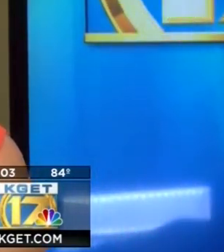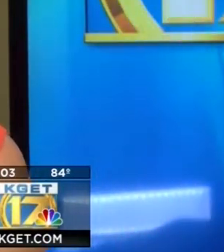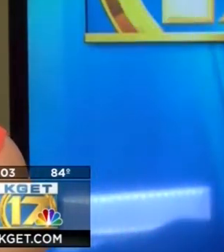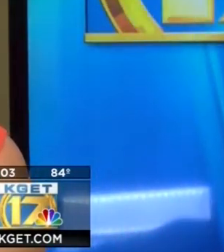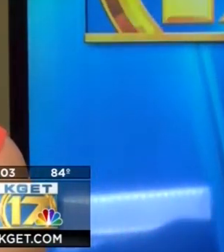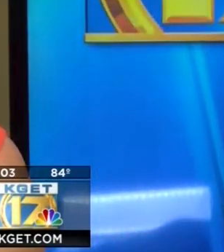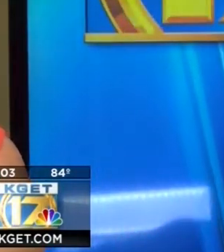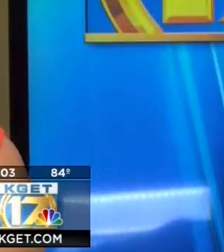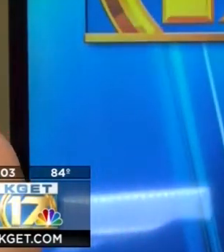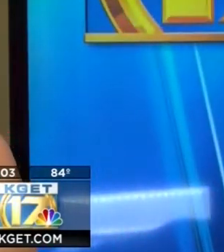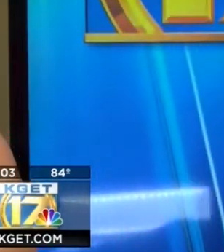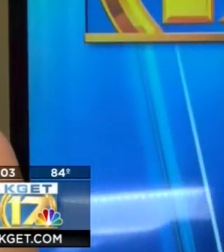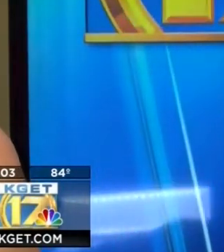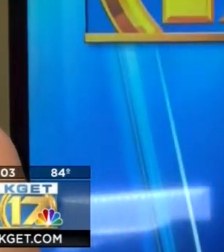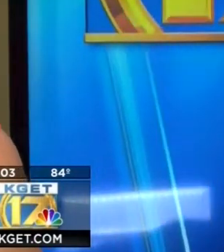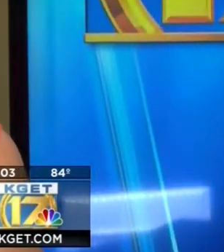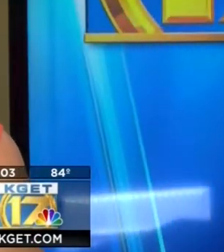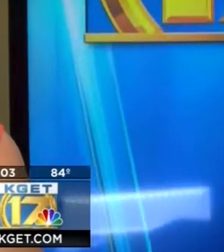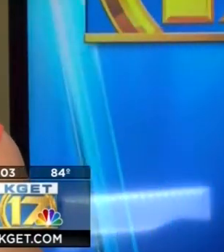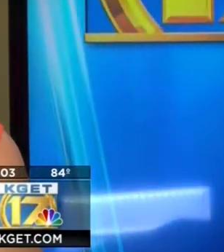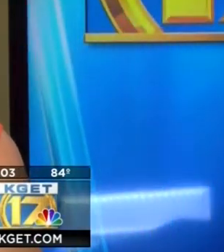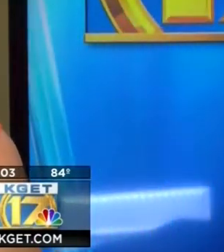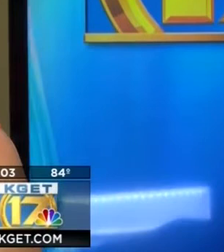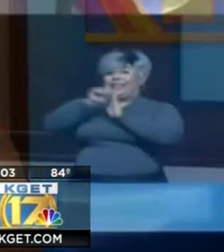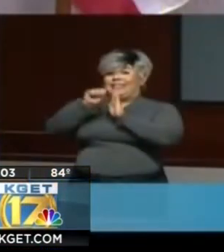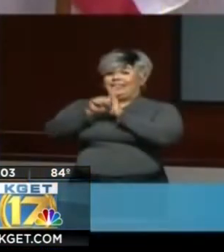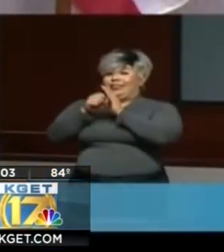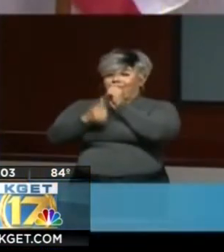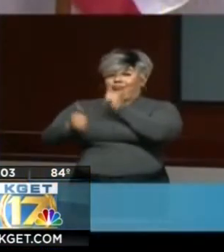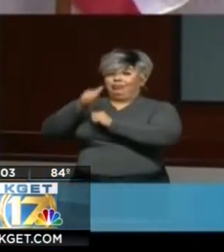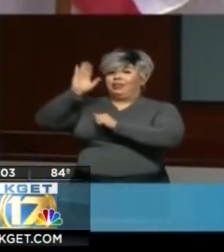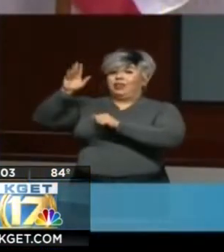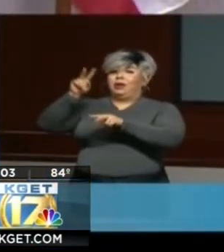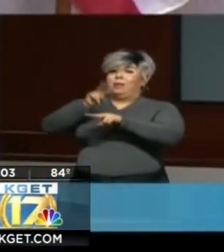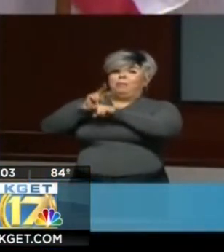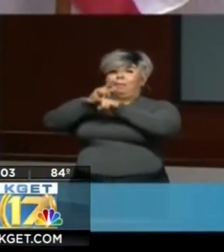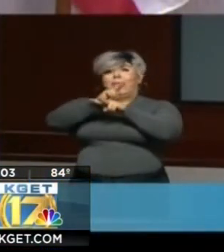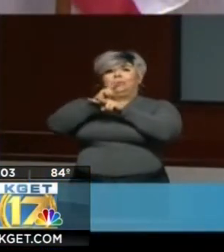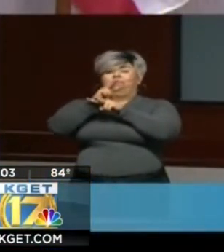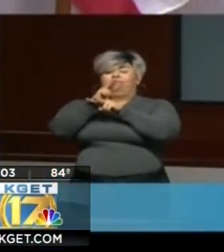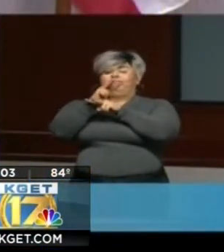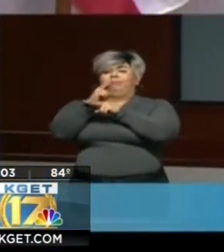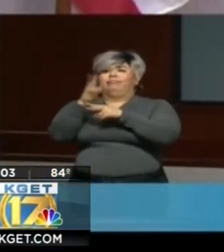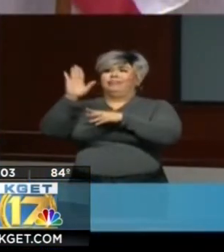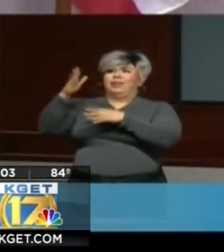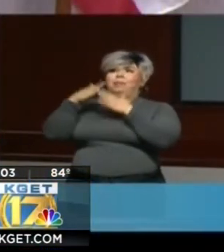GOOD MORNING FROM THE 17 NEWSROOM. WE ARE JOINING US LIVE THIS MORNING TO BRING YOU LATEST